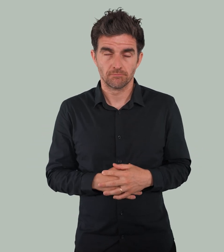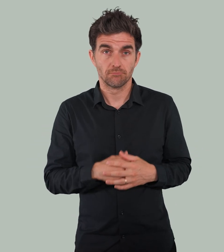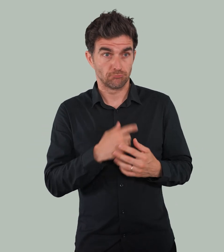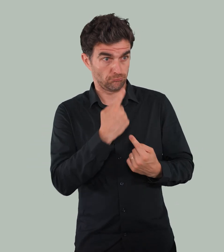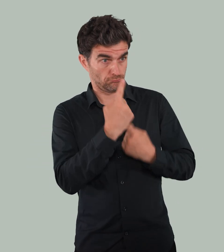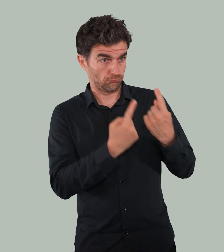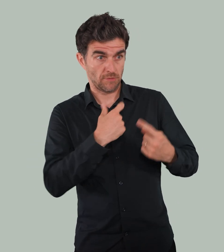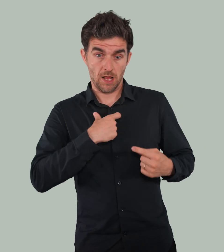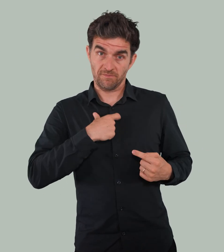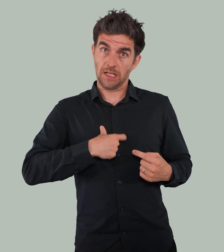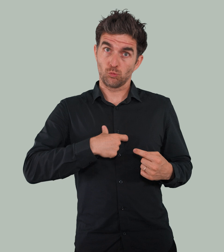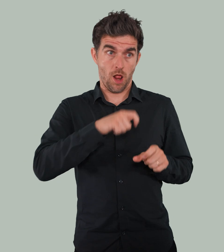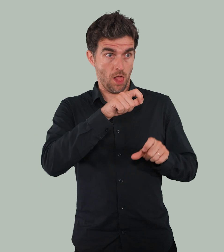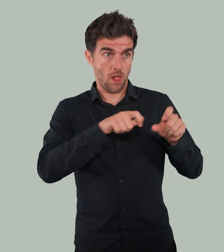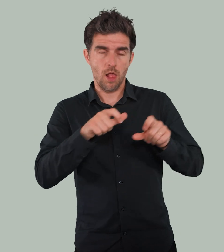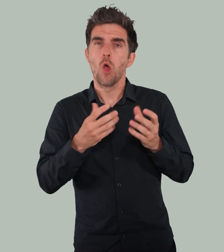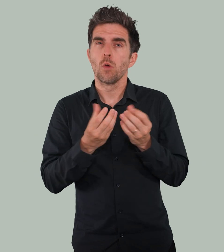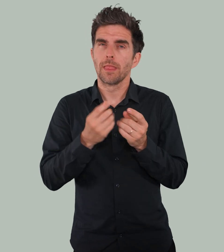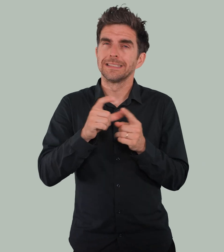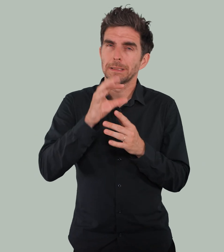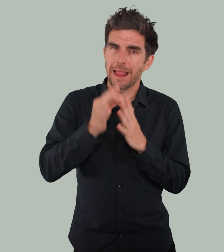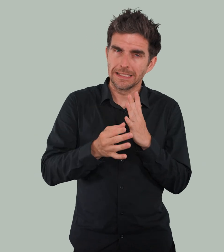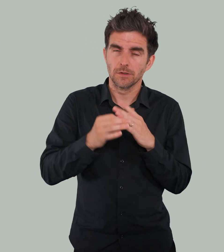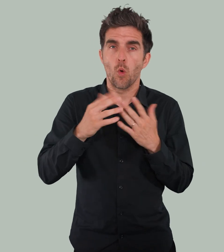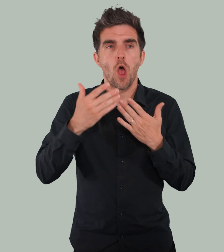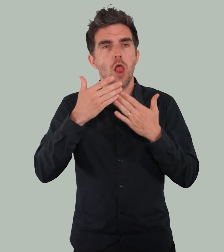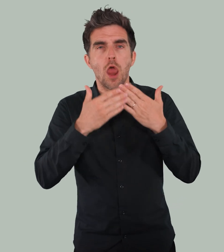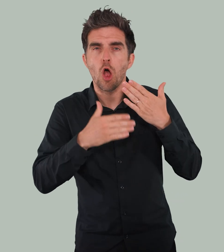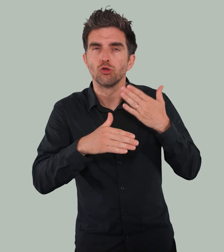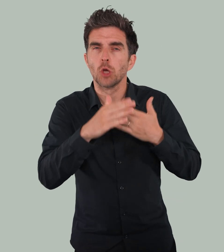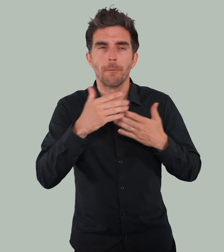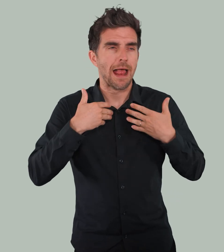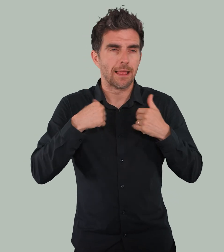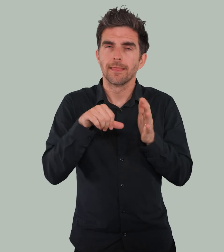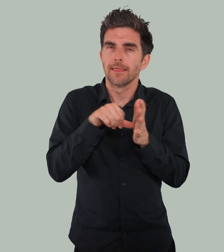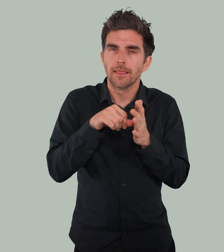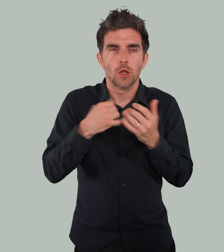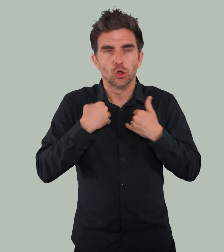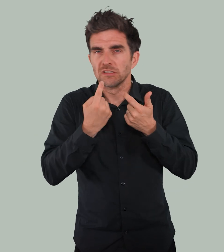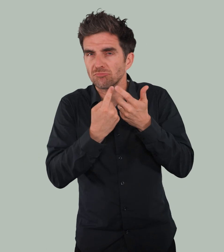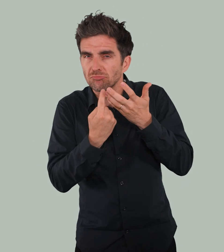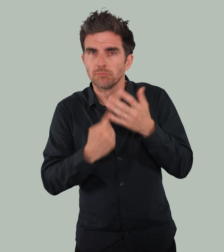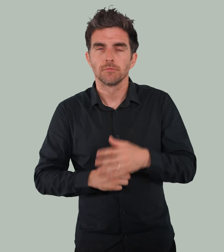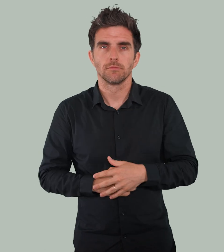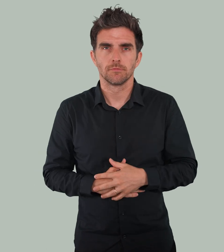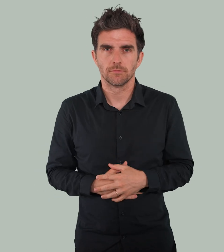Individuals with a disability or long-term health condition